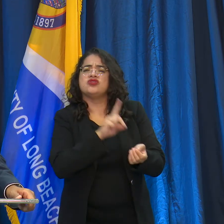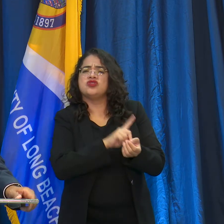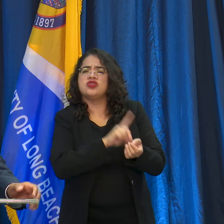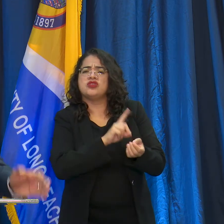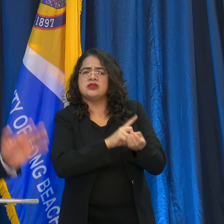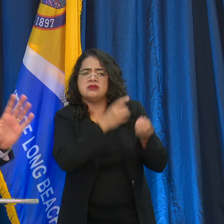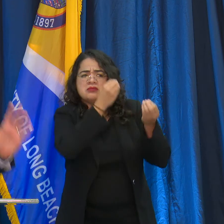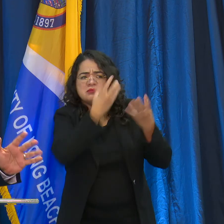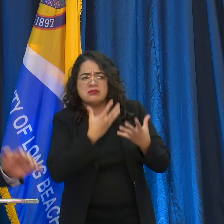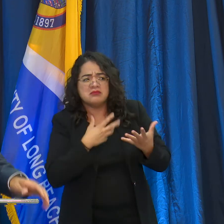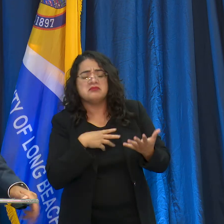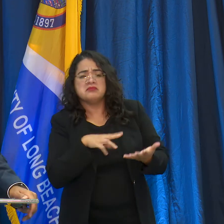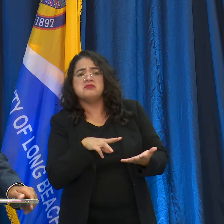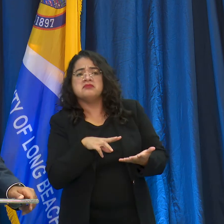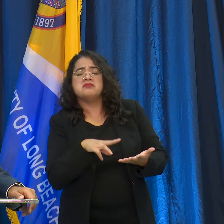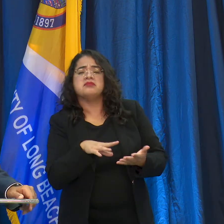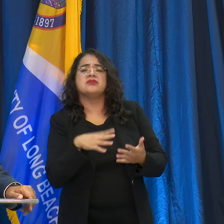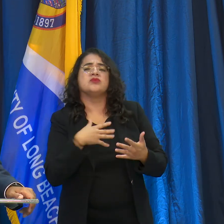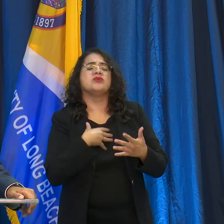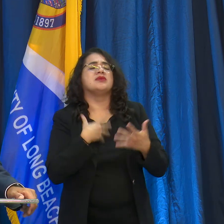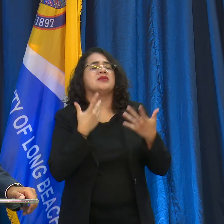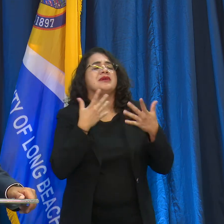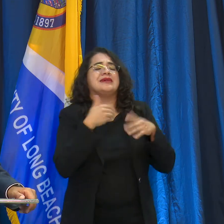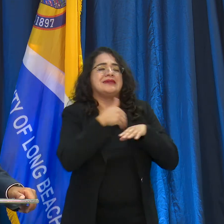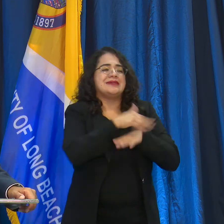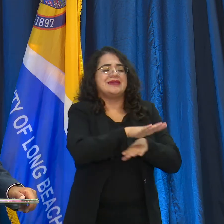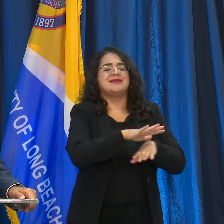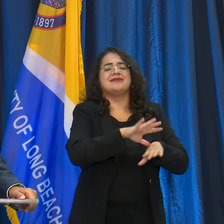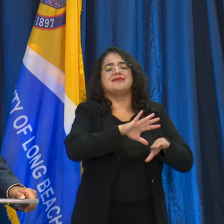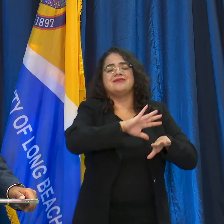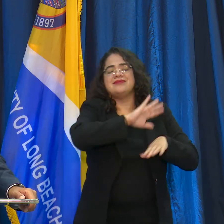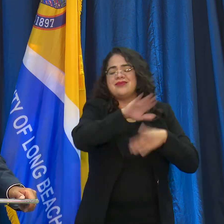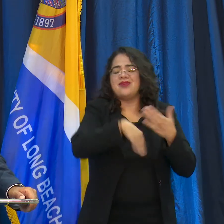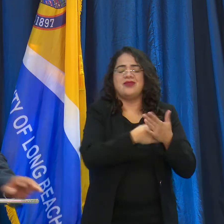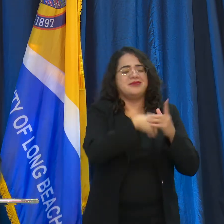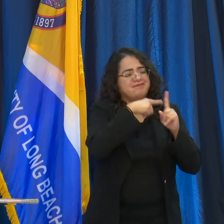putting a lot of good energy on them. I do want to thank-- I've received just